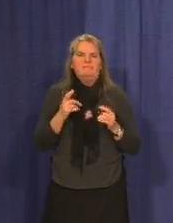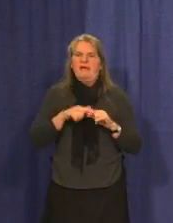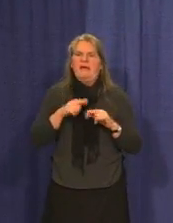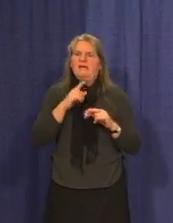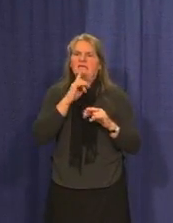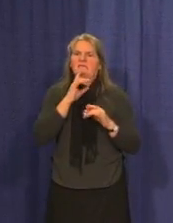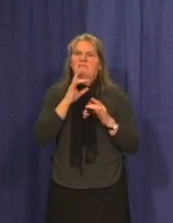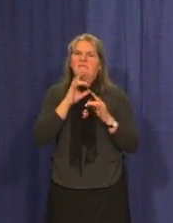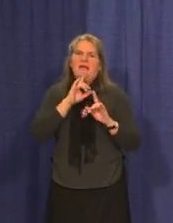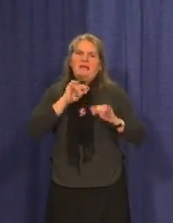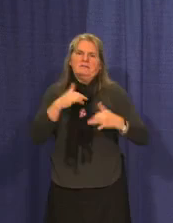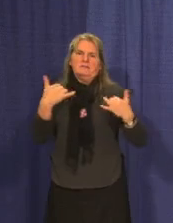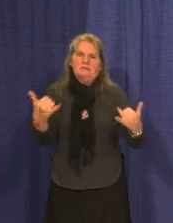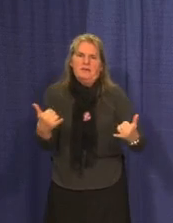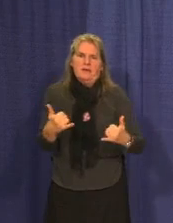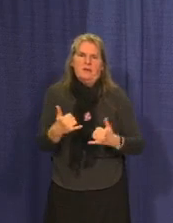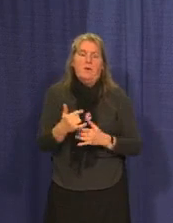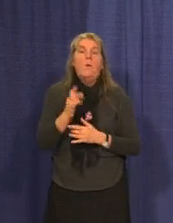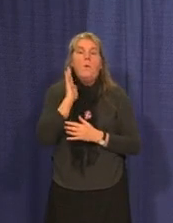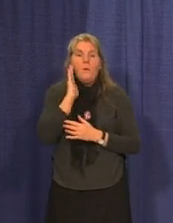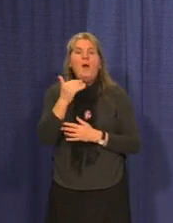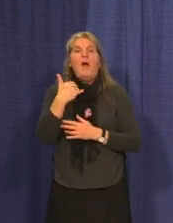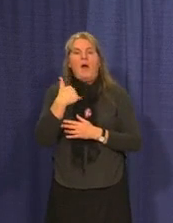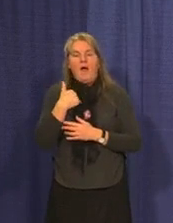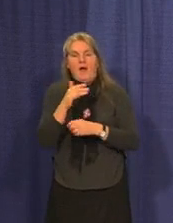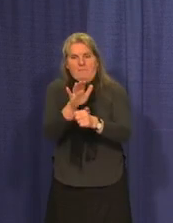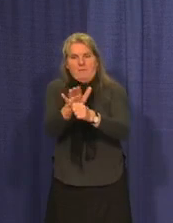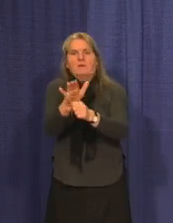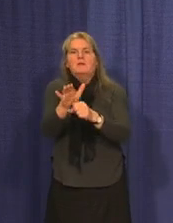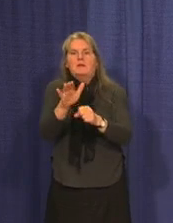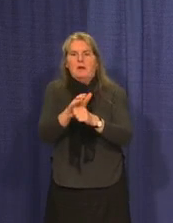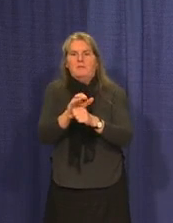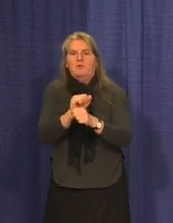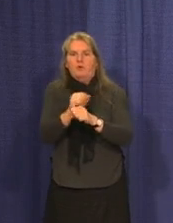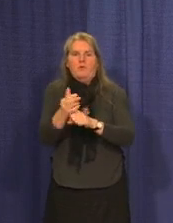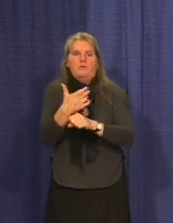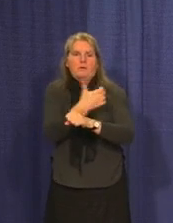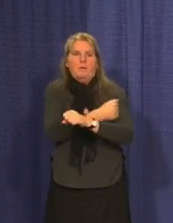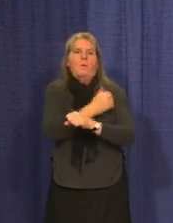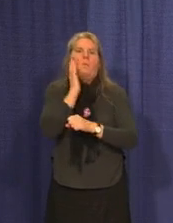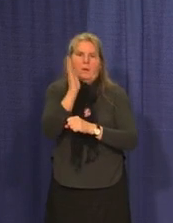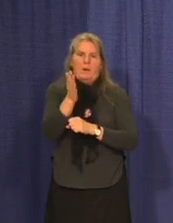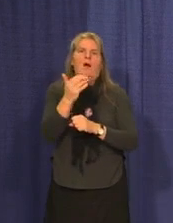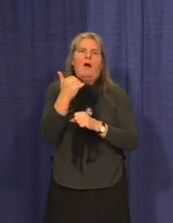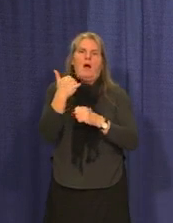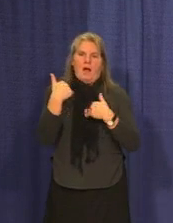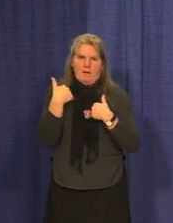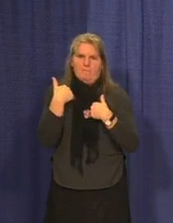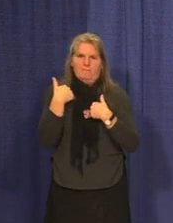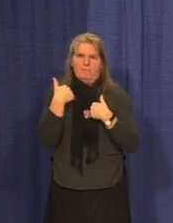It is really too early to say. One thing we can be sure of this there will be enough vaccine for